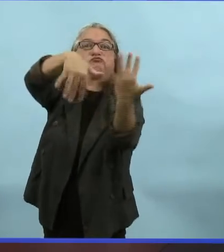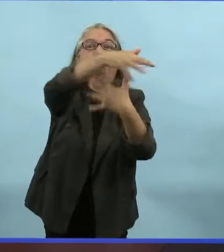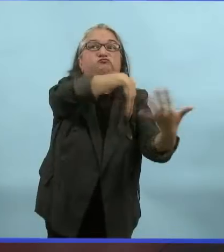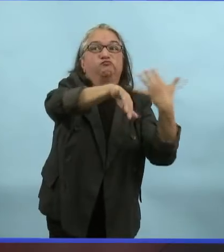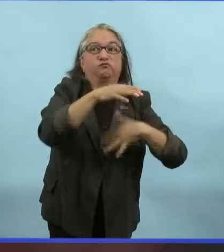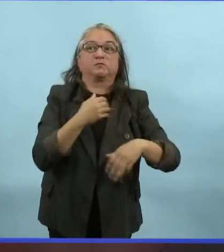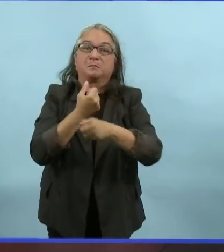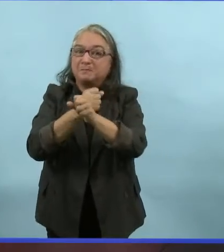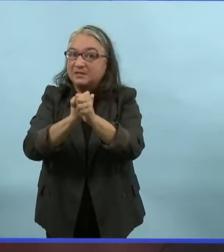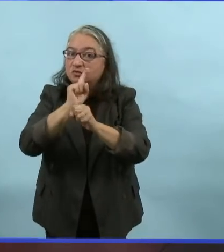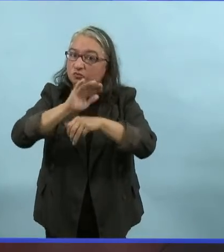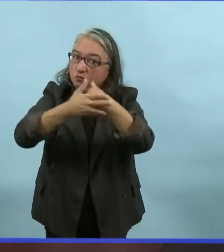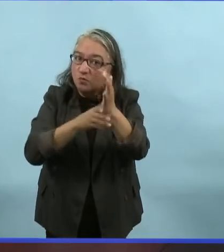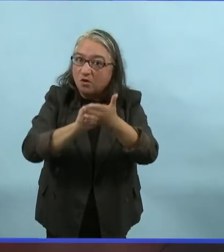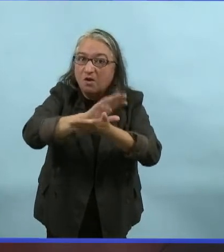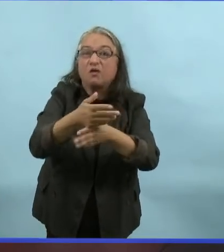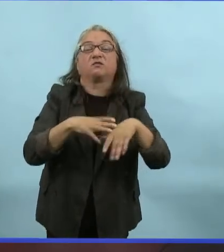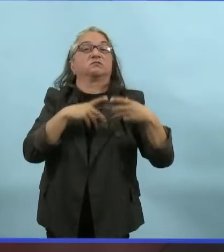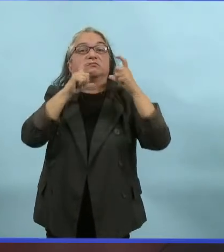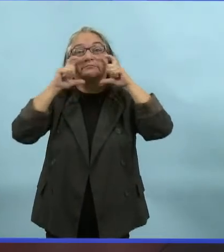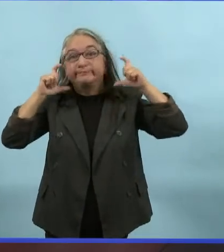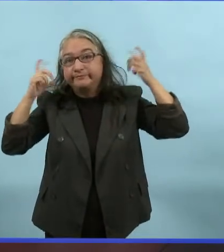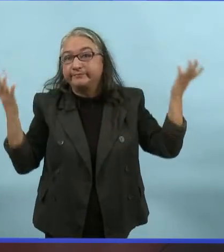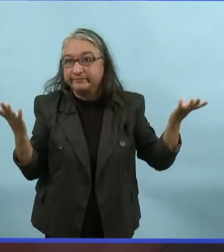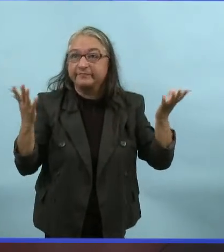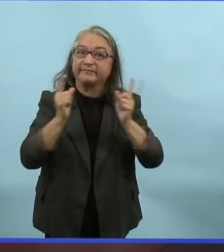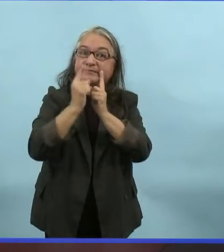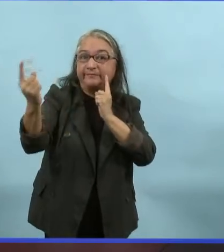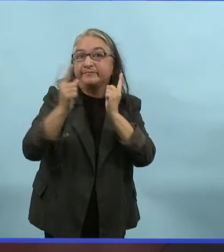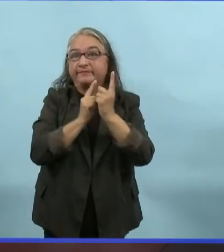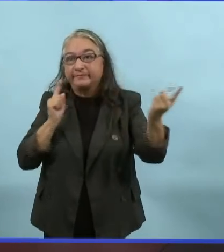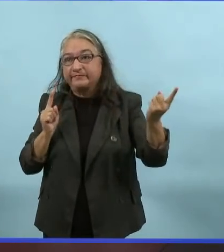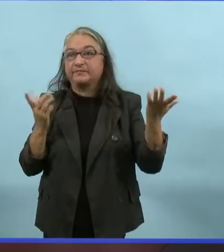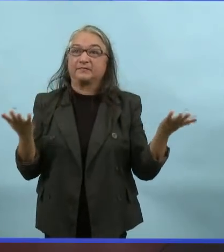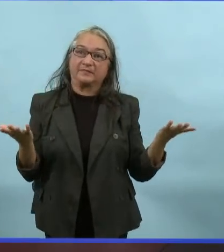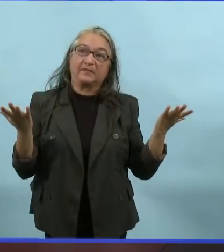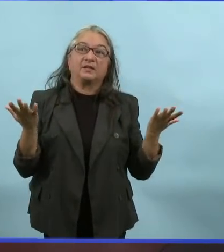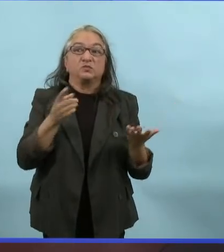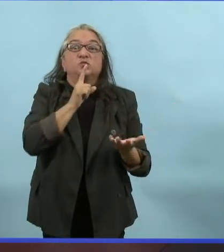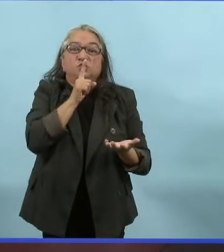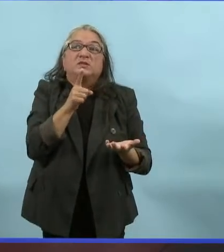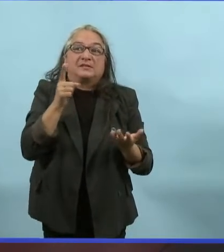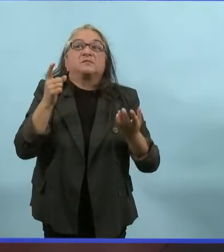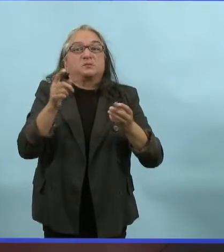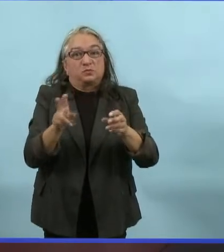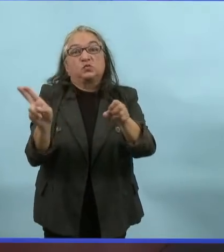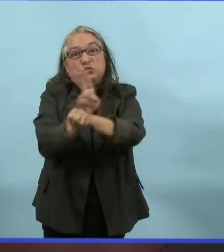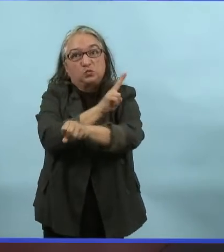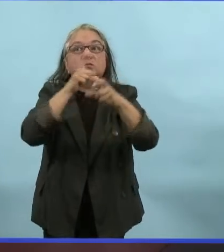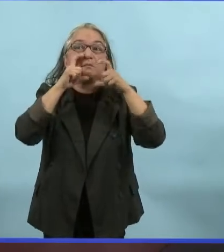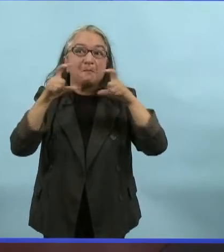frequently you know consider wearing a mask even if the orders don't require it in those